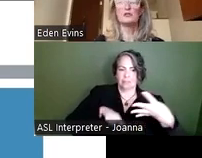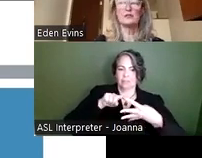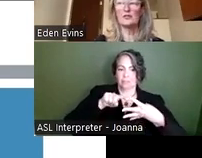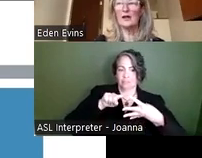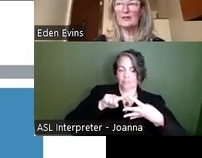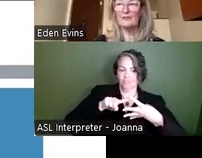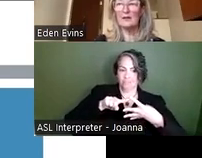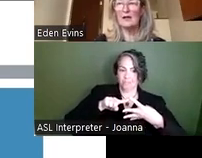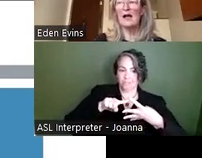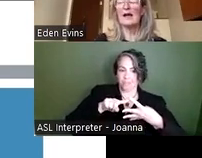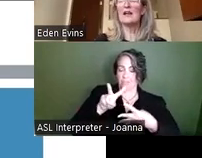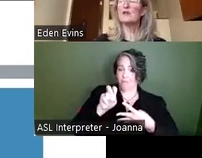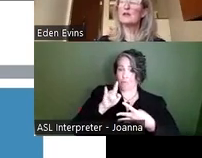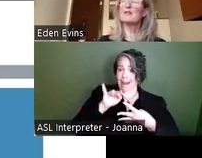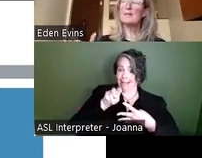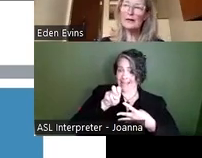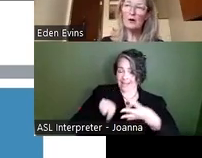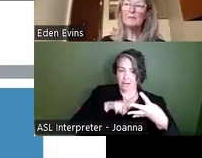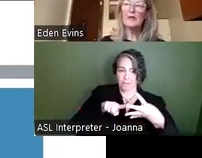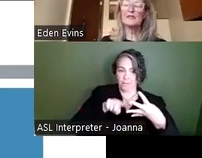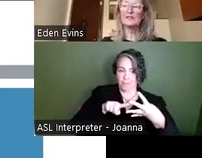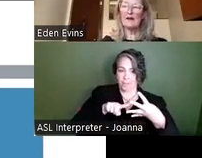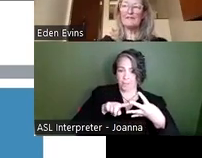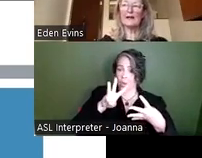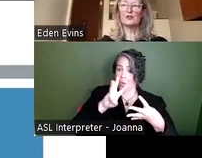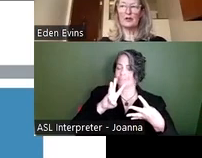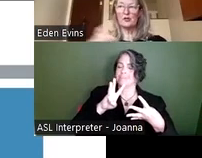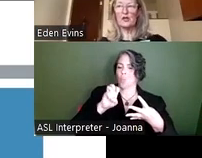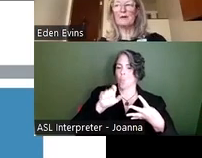You see it's not different, and then if you look in the middle - the side effects during treatment,